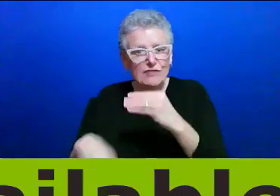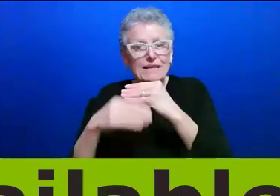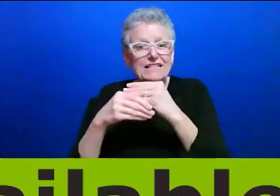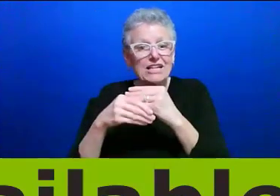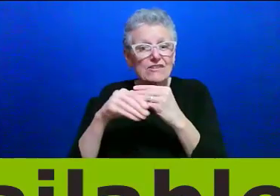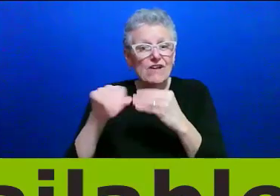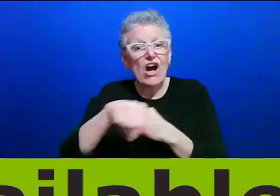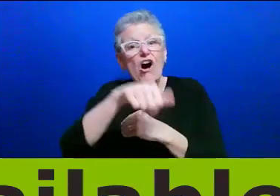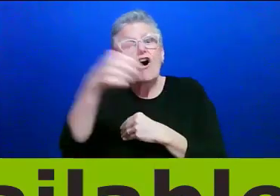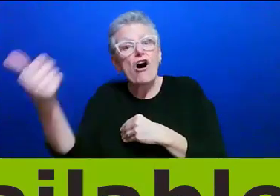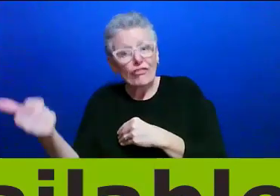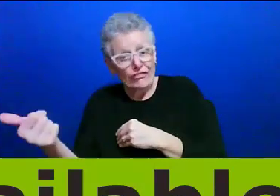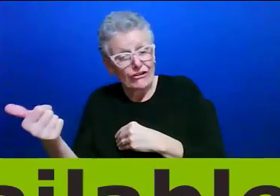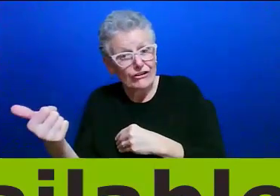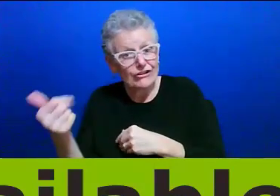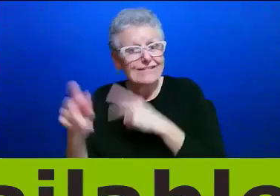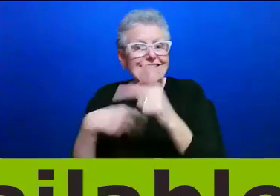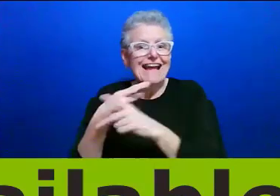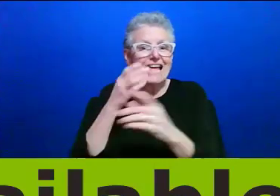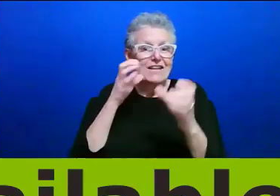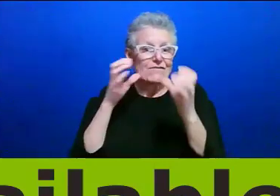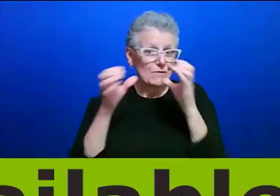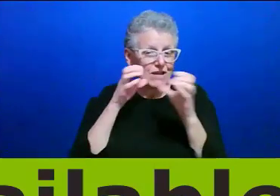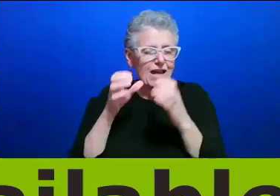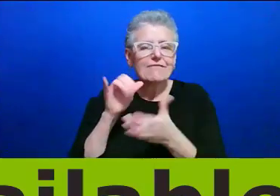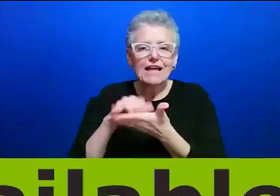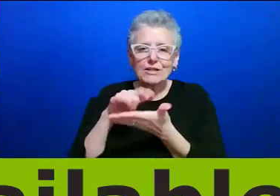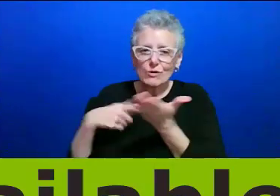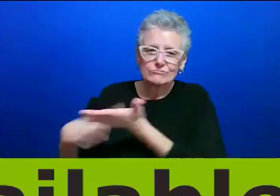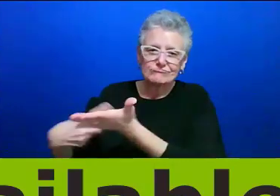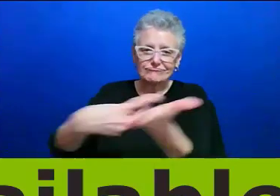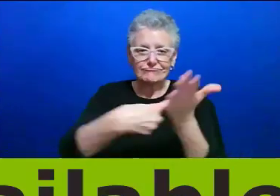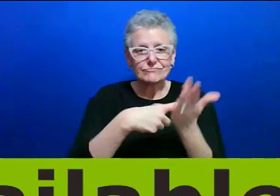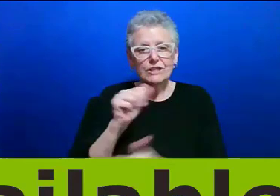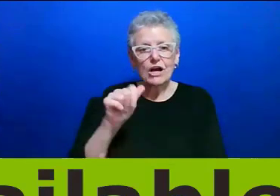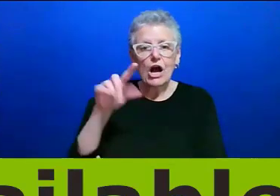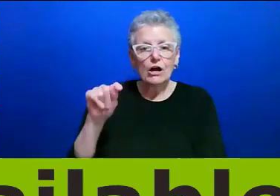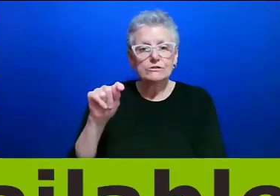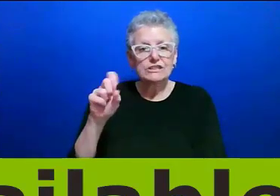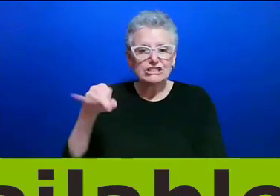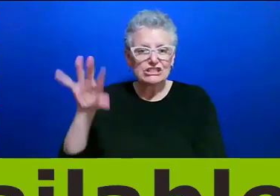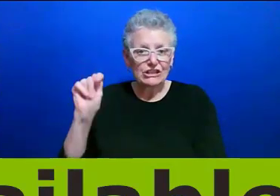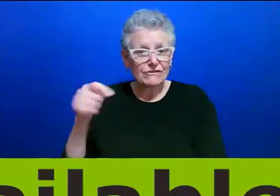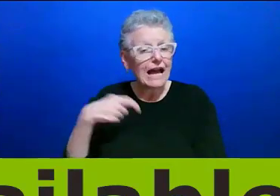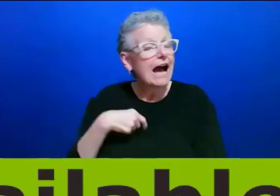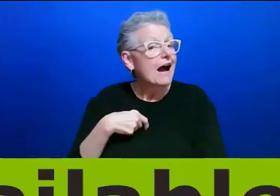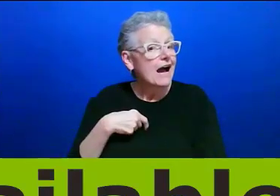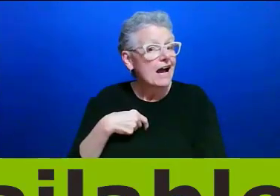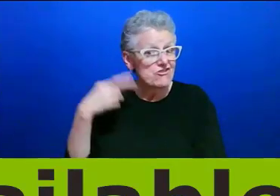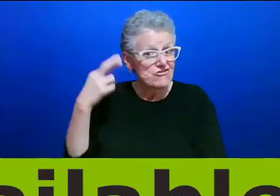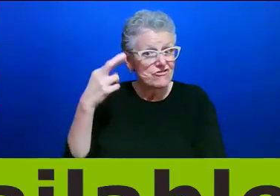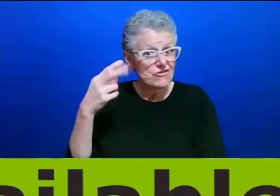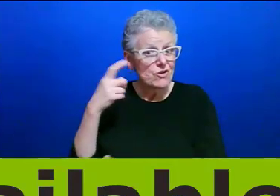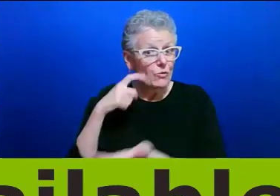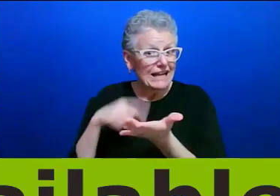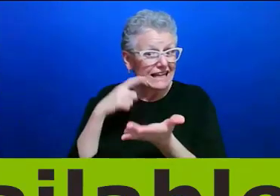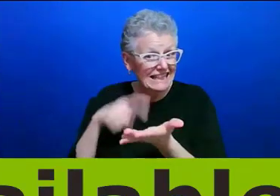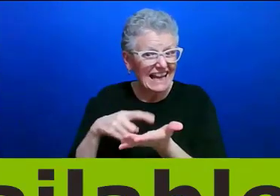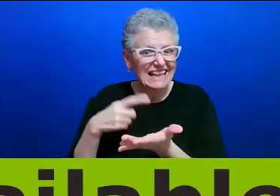And that is a lot of what we talk about at Alt+Shift. I recognize that we are running close on time, so I'm going to drop a link